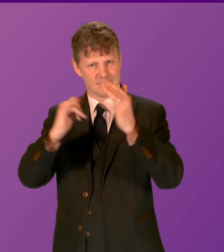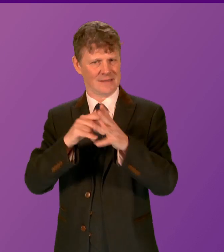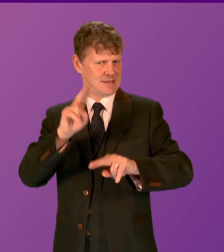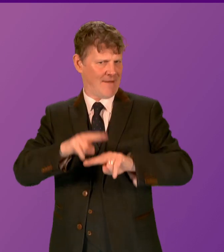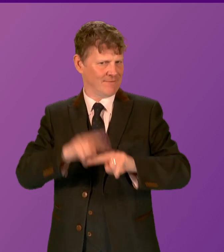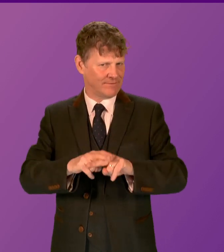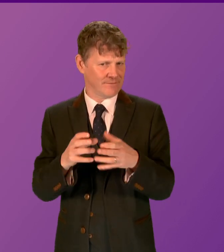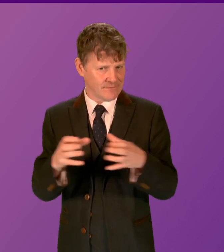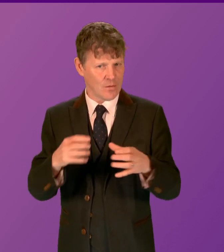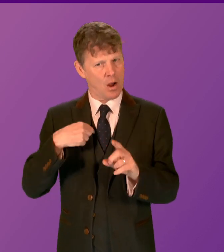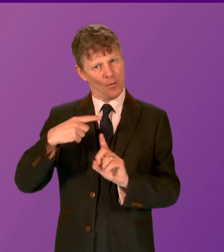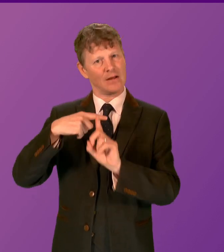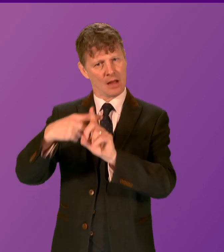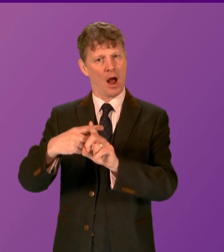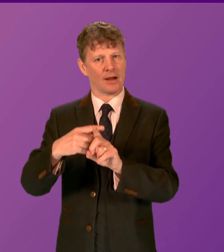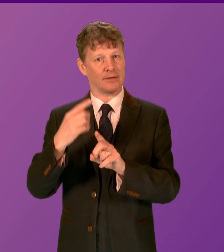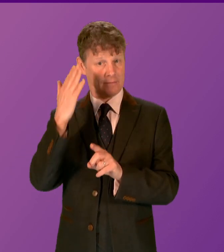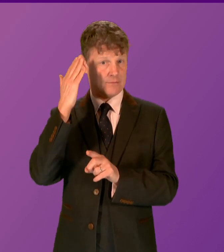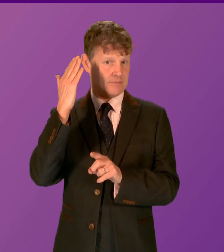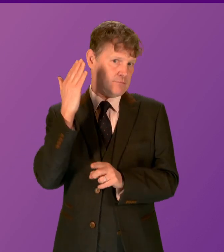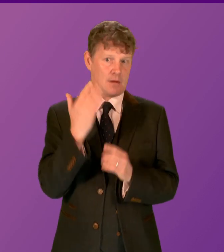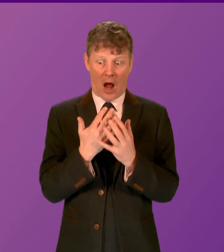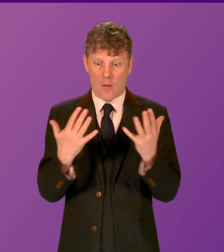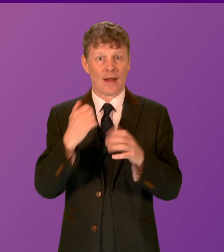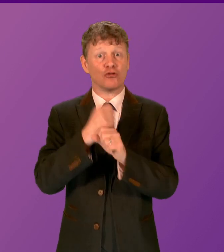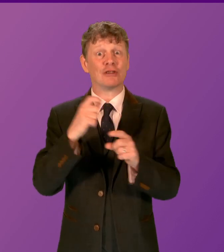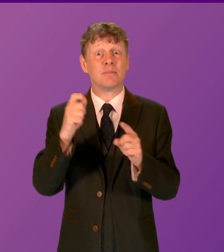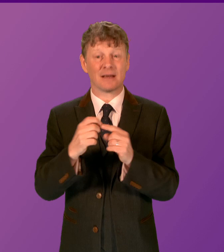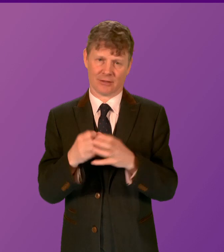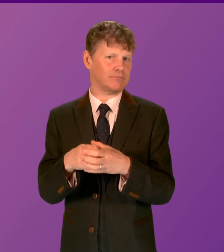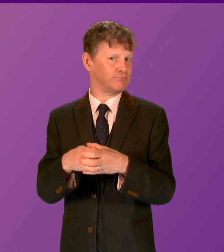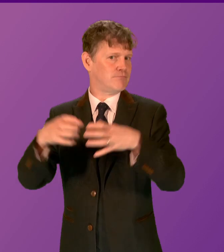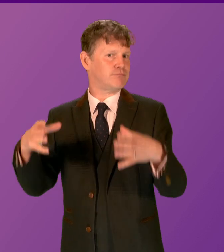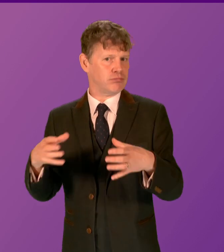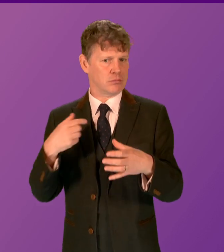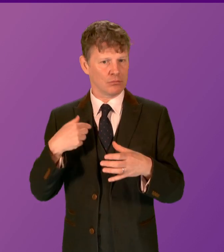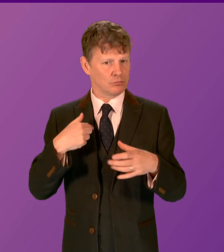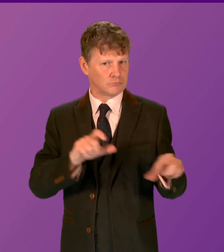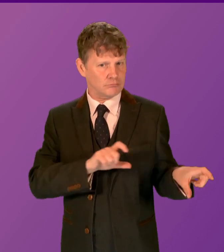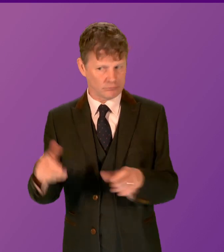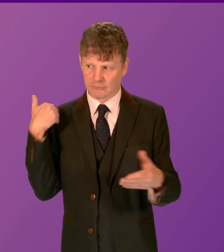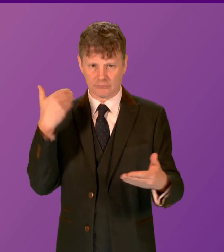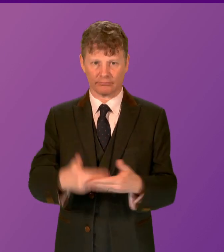We have a target to increase the head-count number of GPs and we have continued to make progress in that regard.